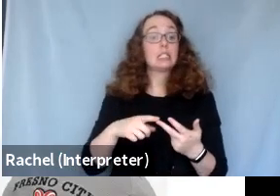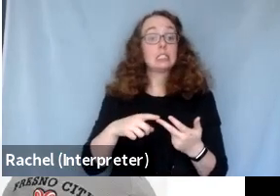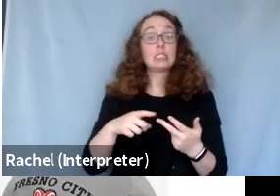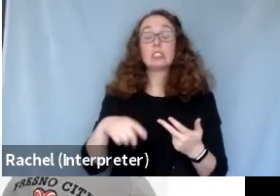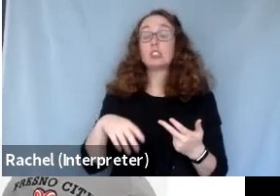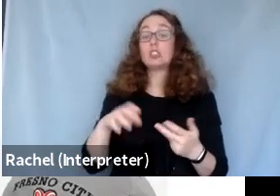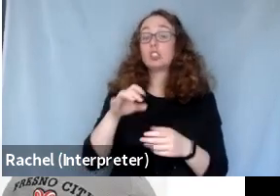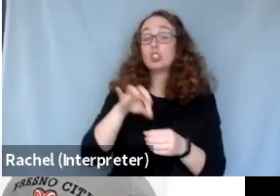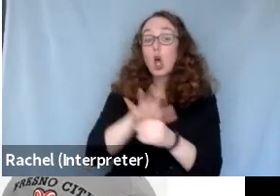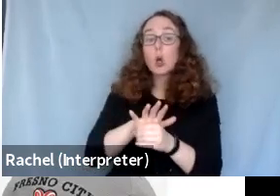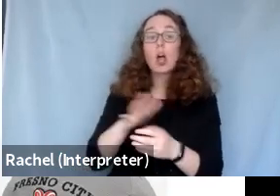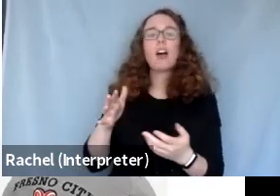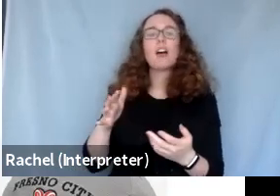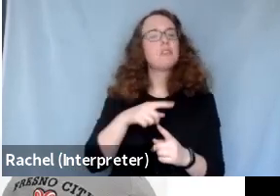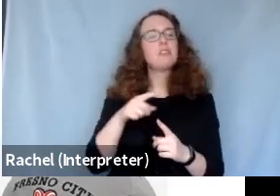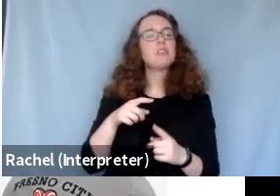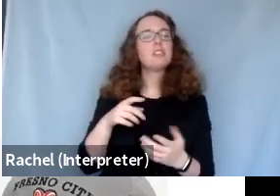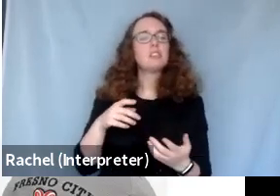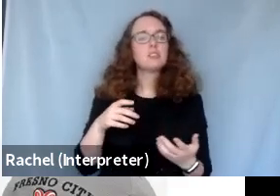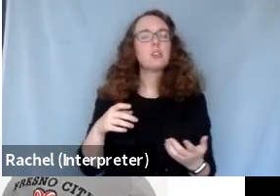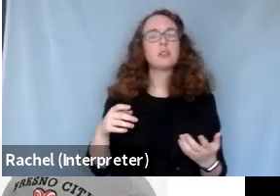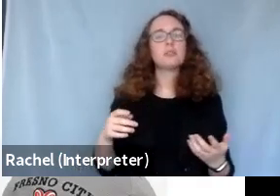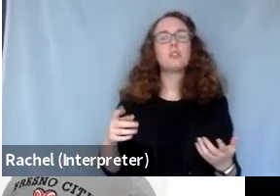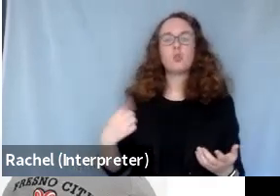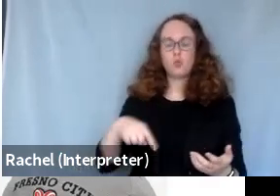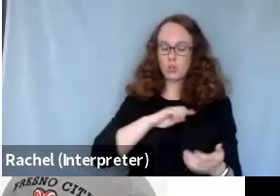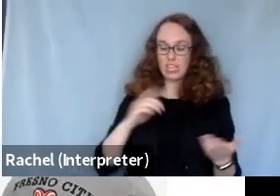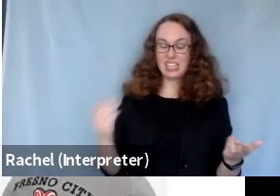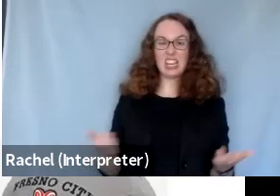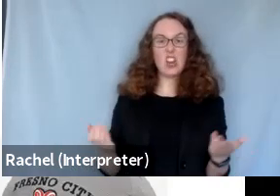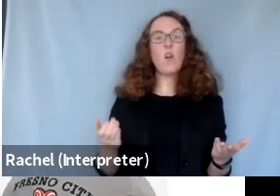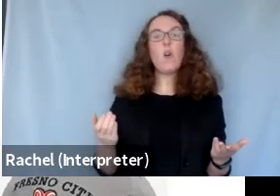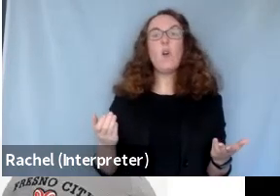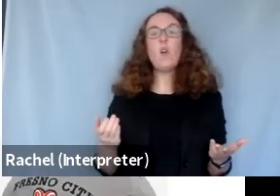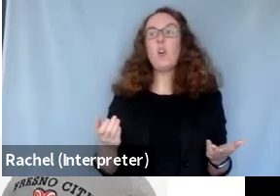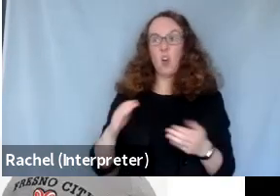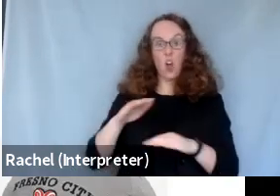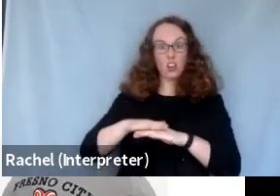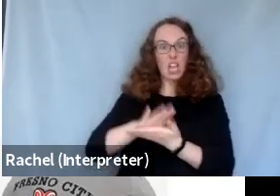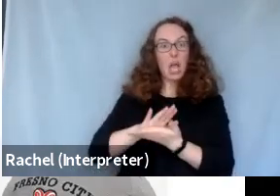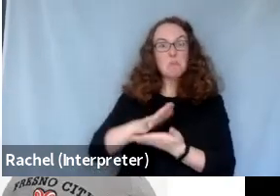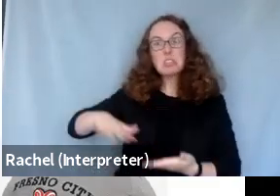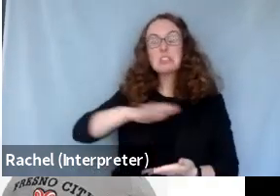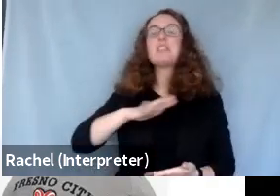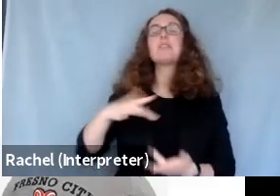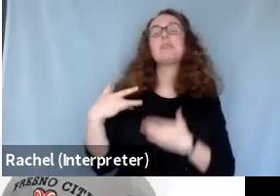traditional sense that's why we exist, we turn into kind of a convenience store and we have a ton of different choices for it.